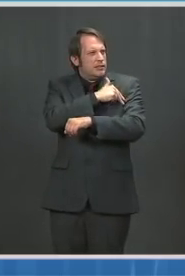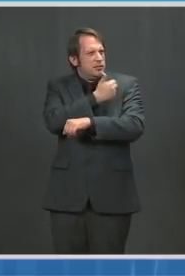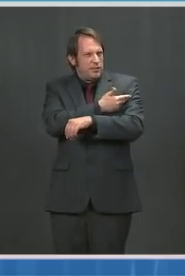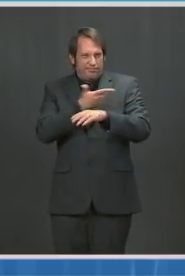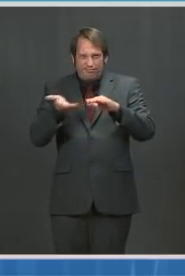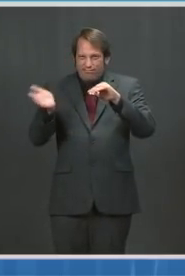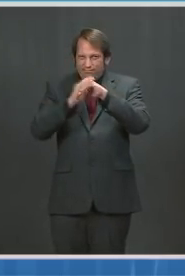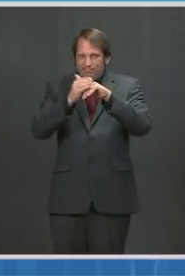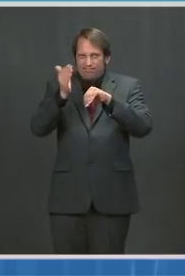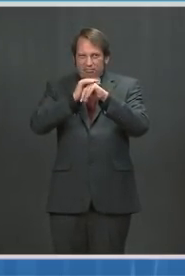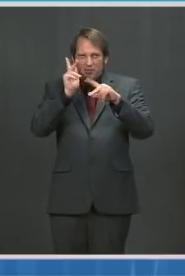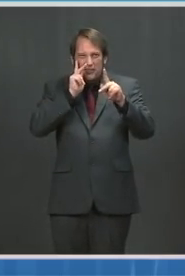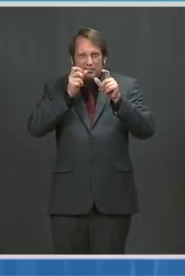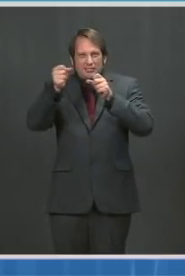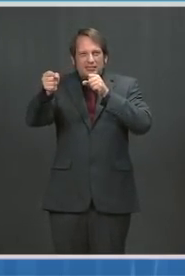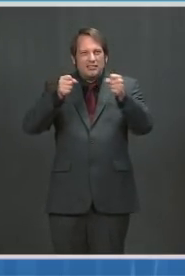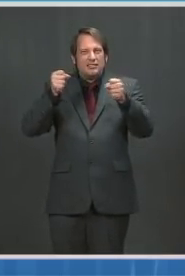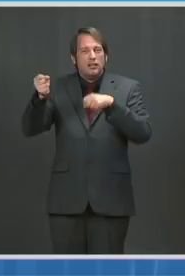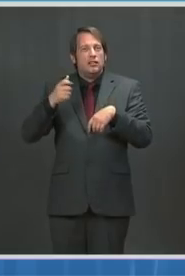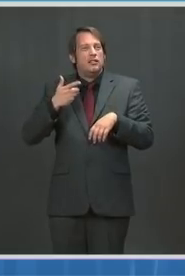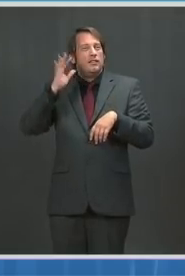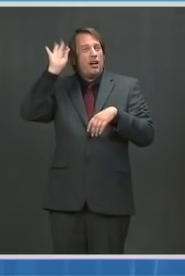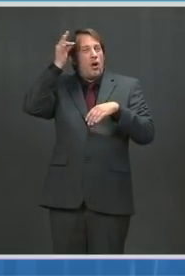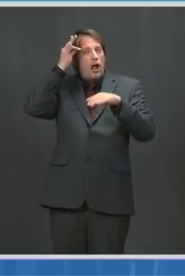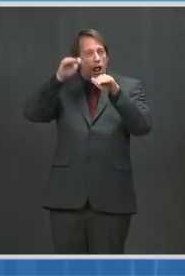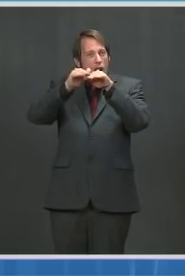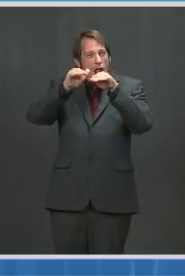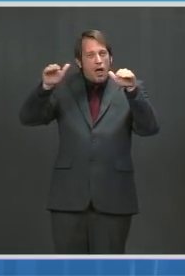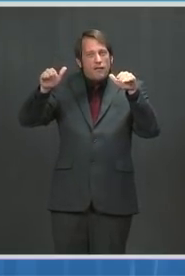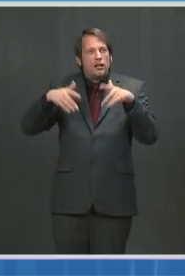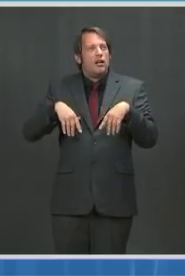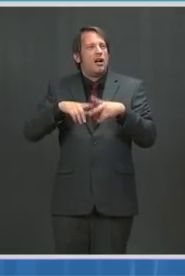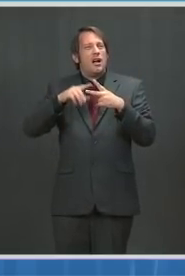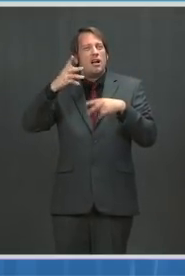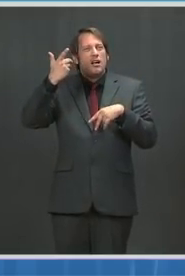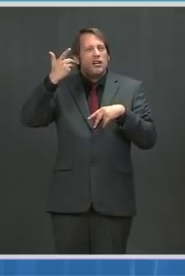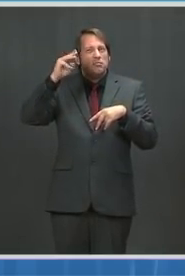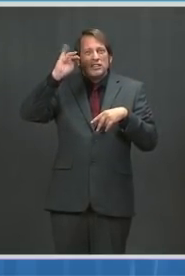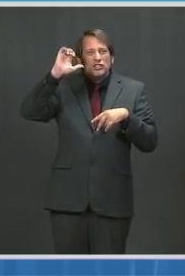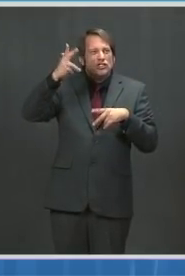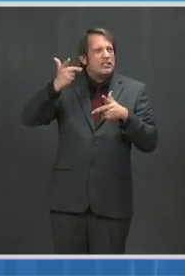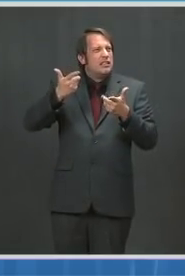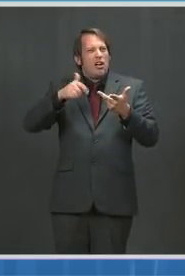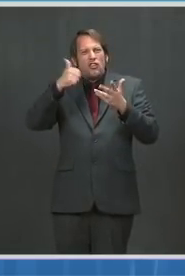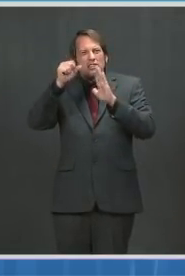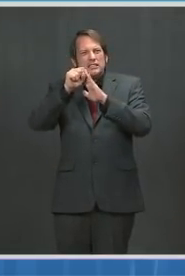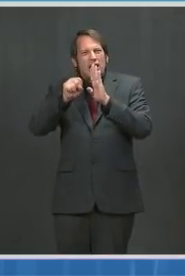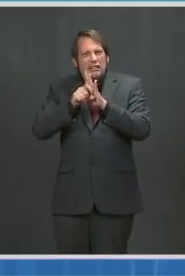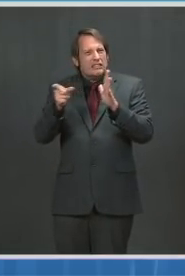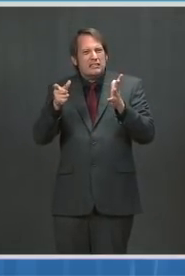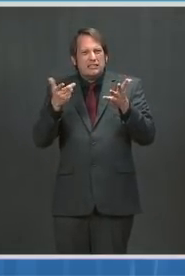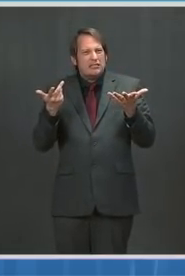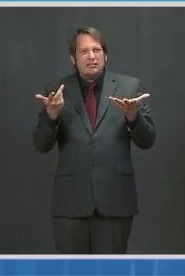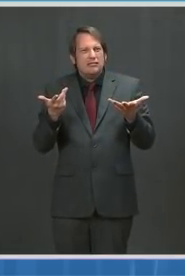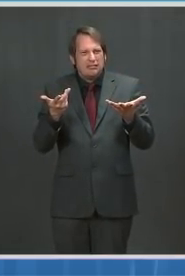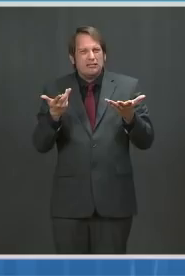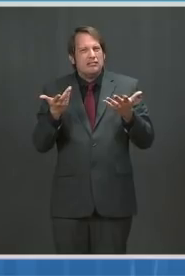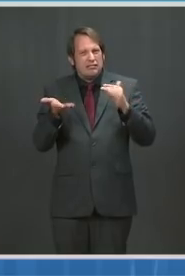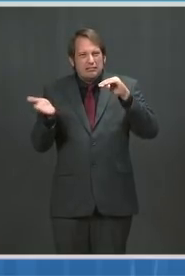to push more vaccines to Michigan and other states nationally that are once again fighting a sharply rising COVID-19 curve?